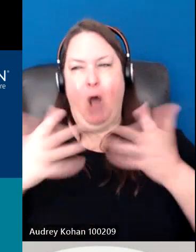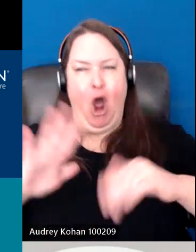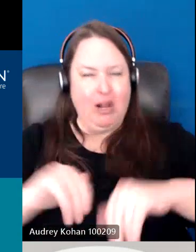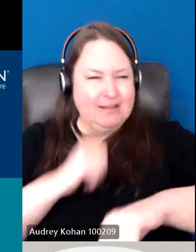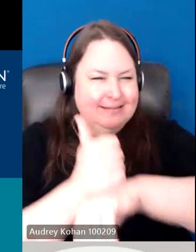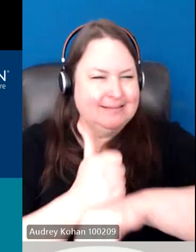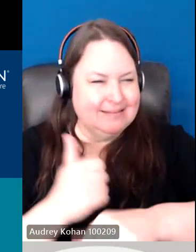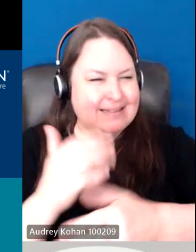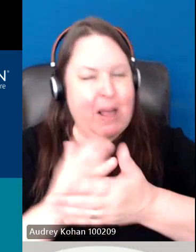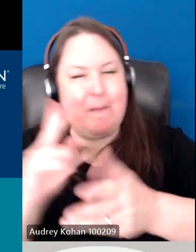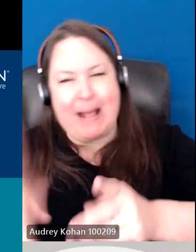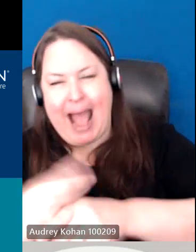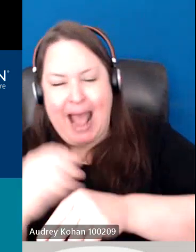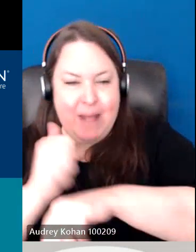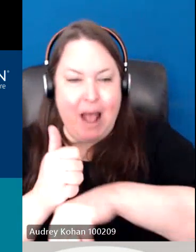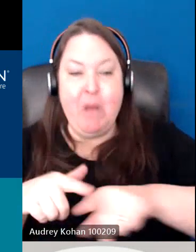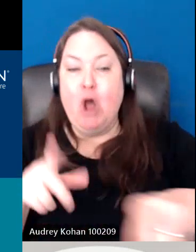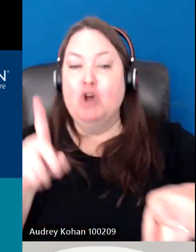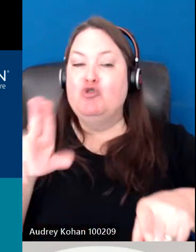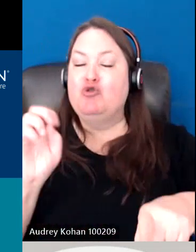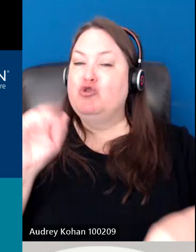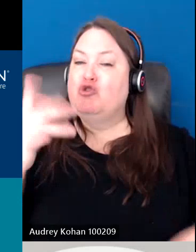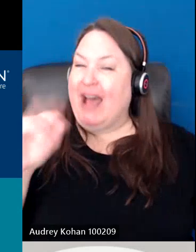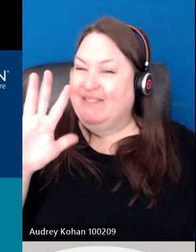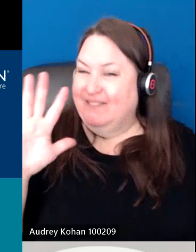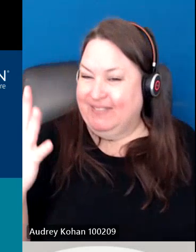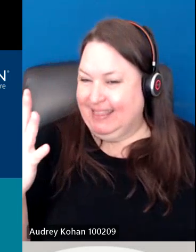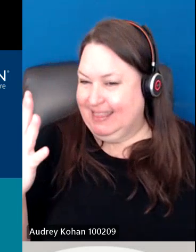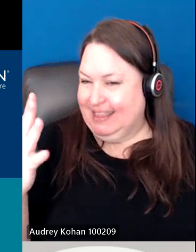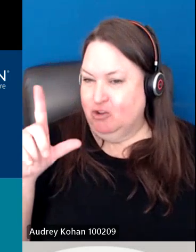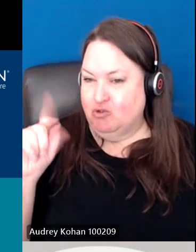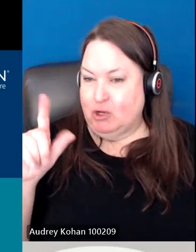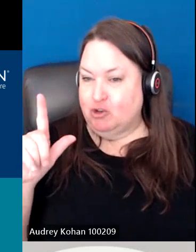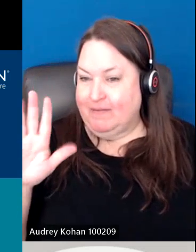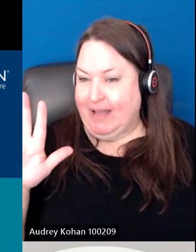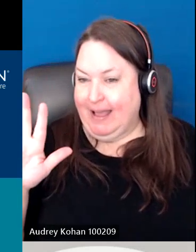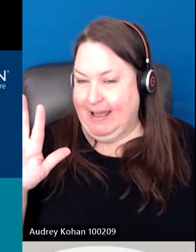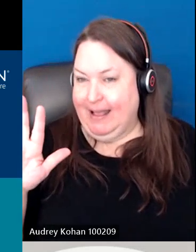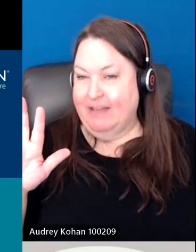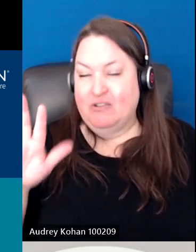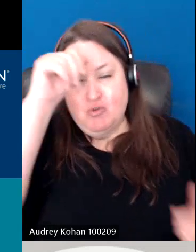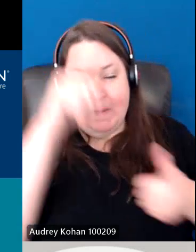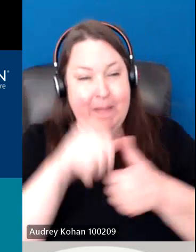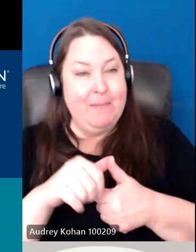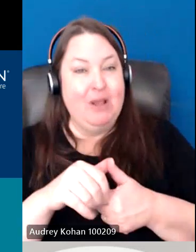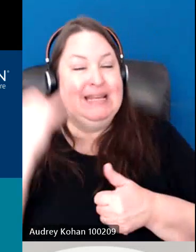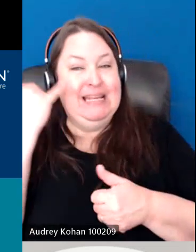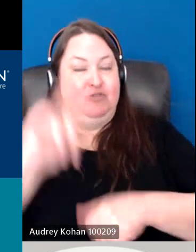but this is due no later than the July 5th 2025 but remember that if you create these policies